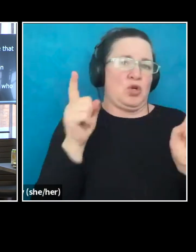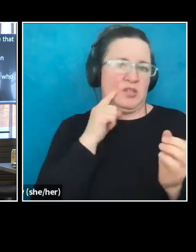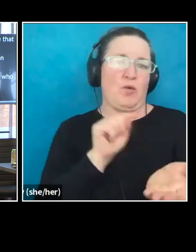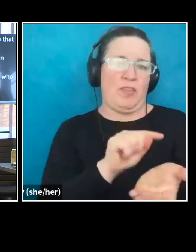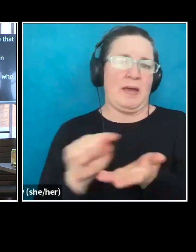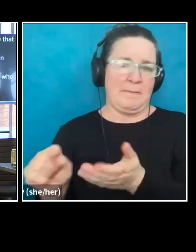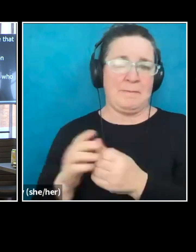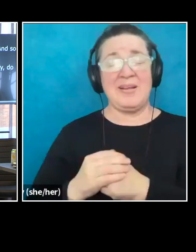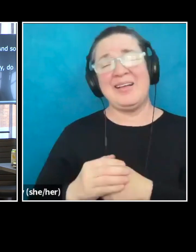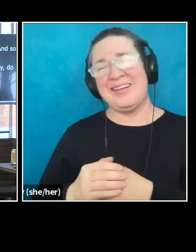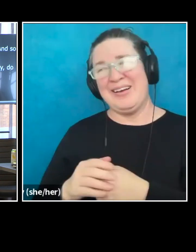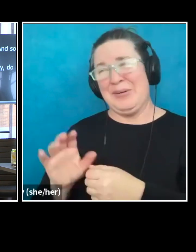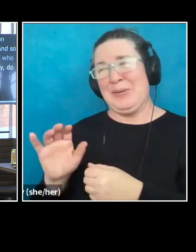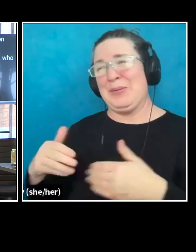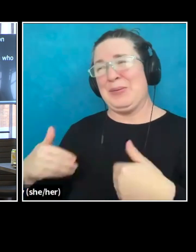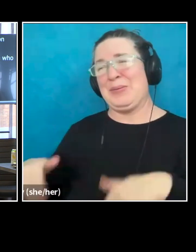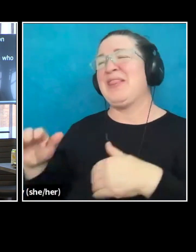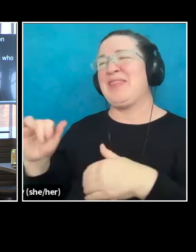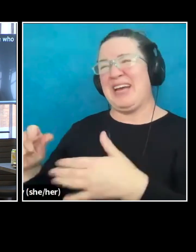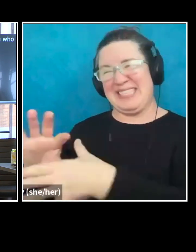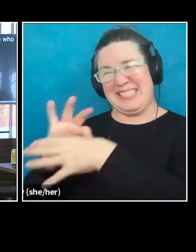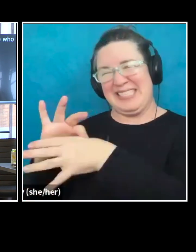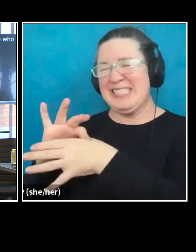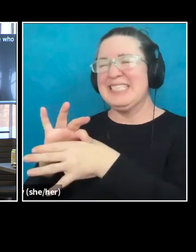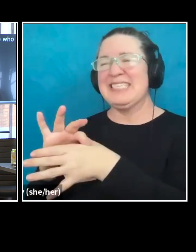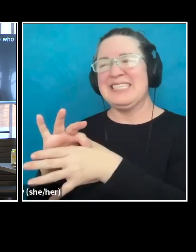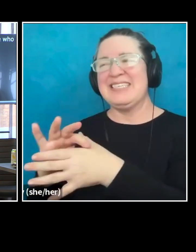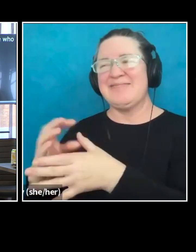I think it's really interesting to talk about. I mean like choice riders are also non-drivers,